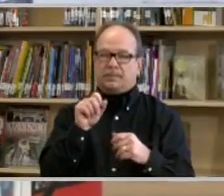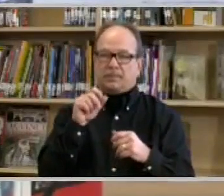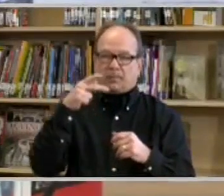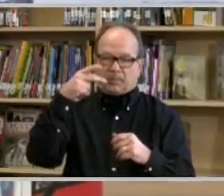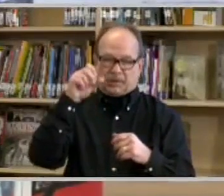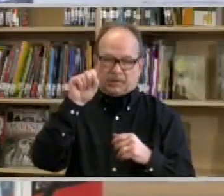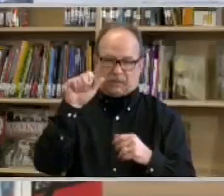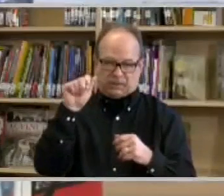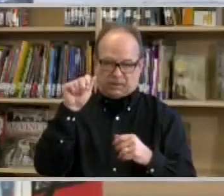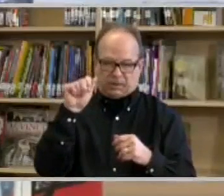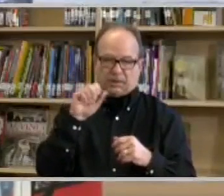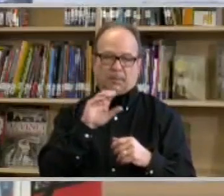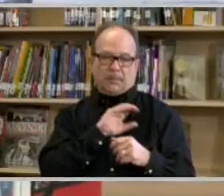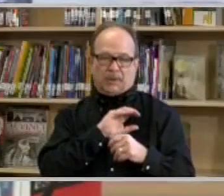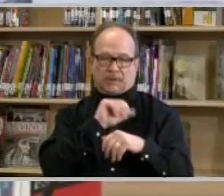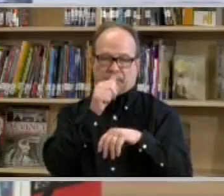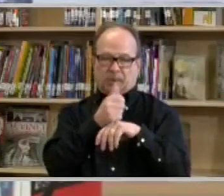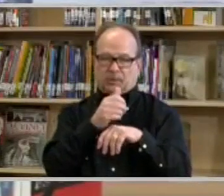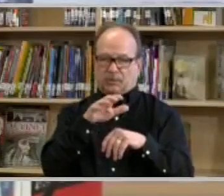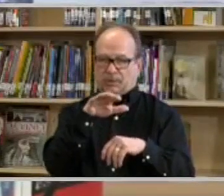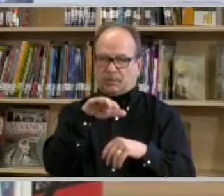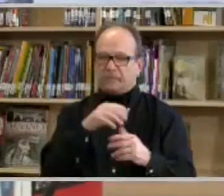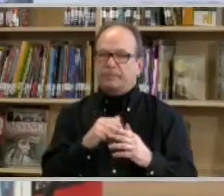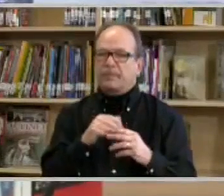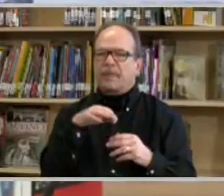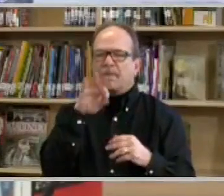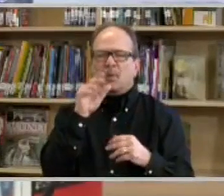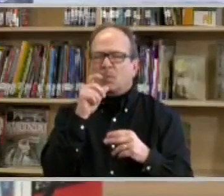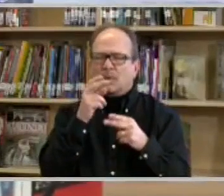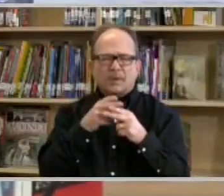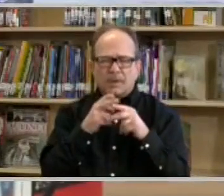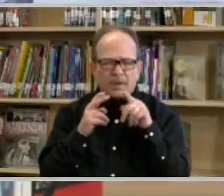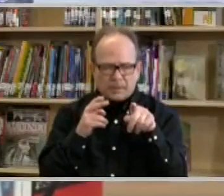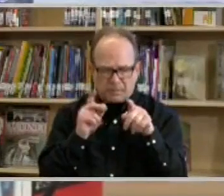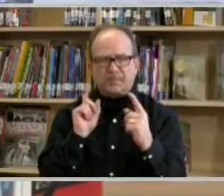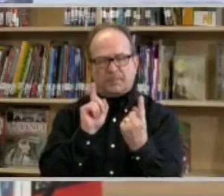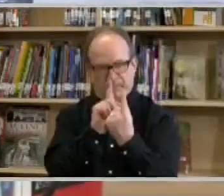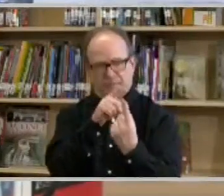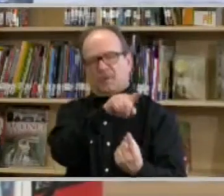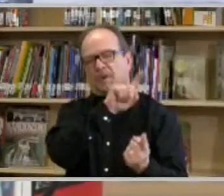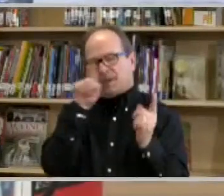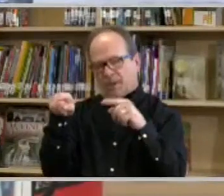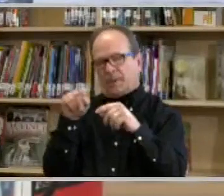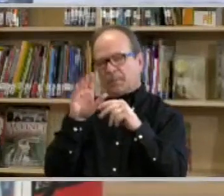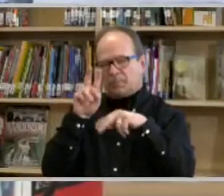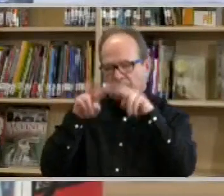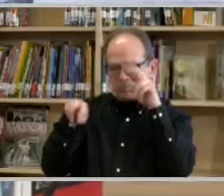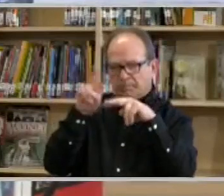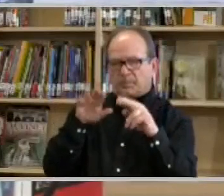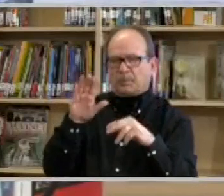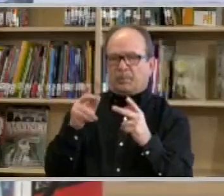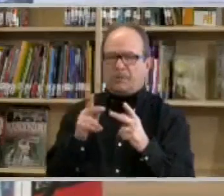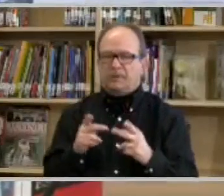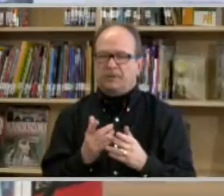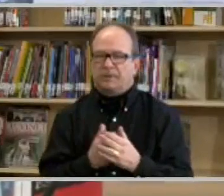LIEUTENANT, AND YOU CAN GO TO MPD.DC.GOV TO FIND THAT INFORMATION.